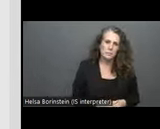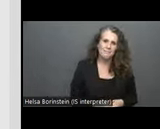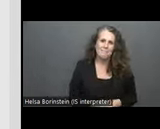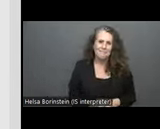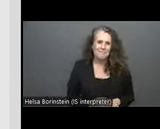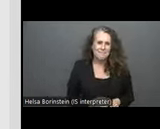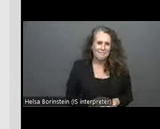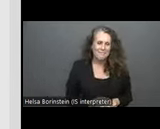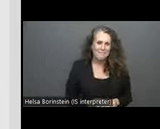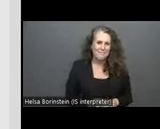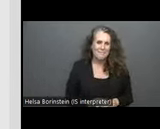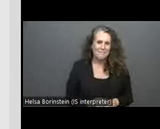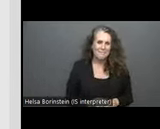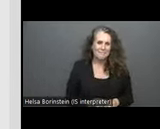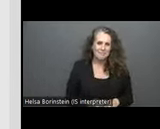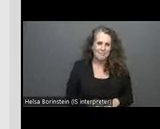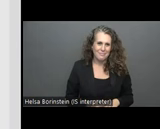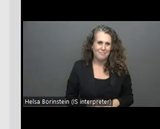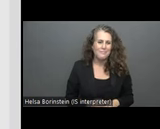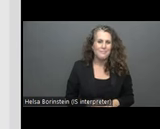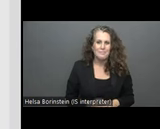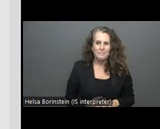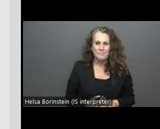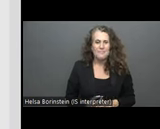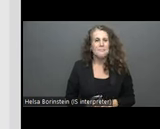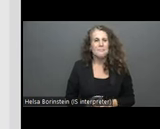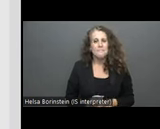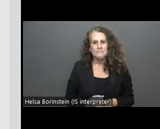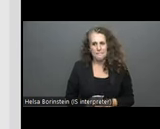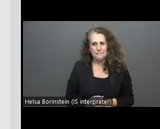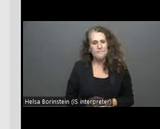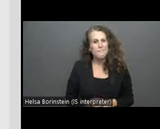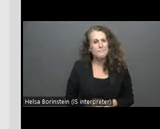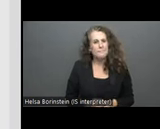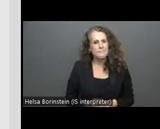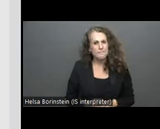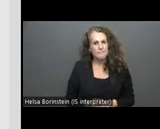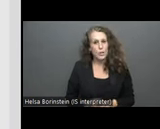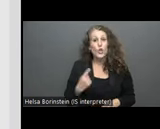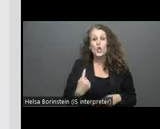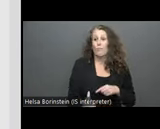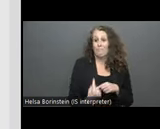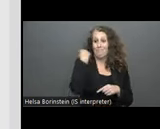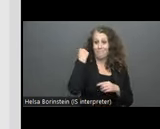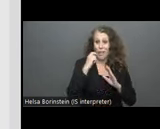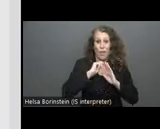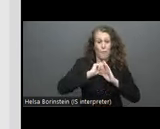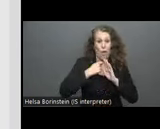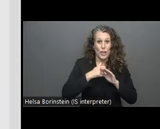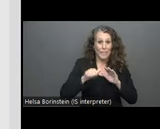listen to the song implicate, that's a consumer show who did our first webinar format boot